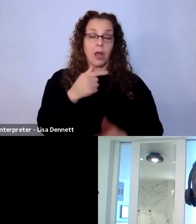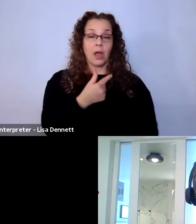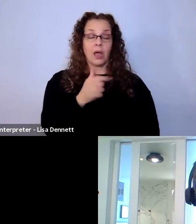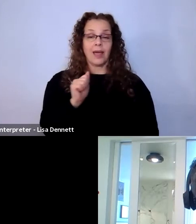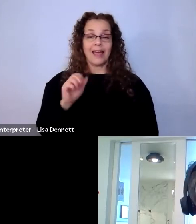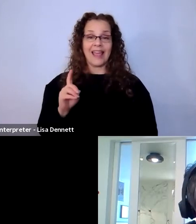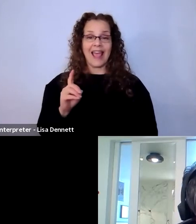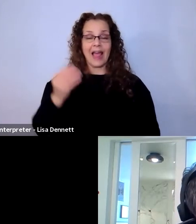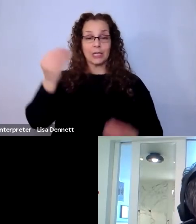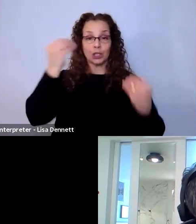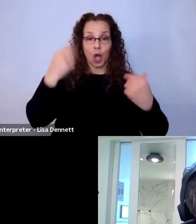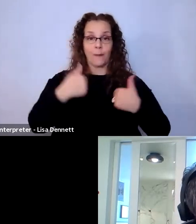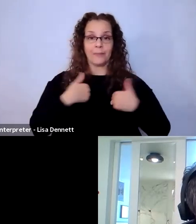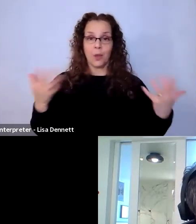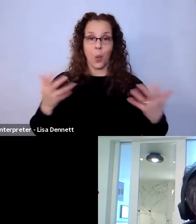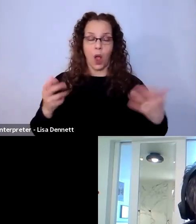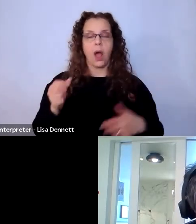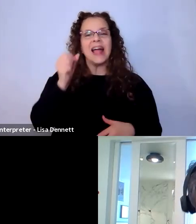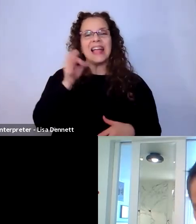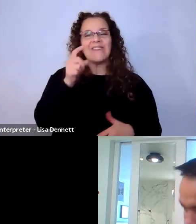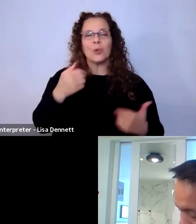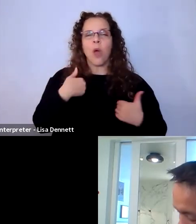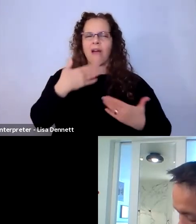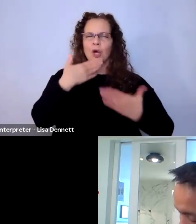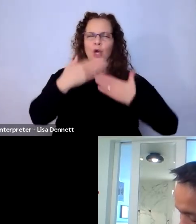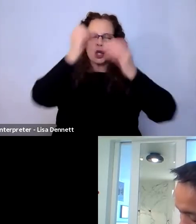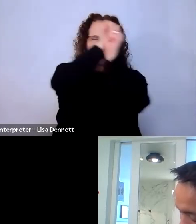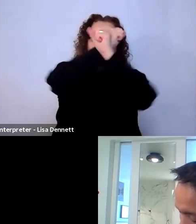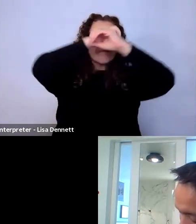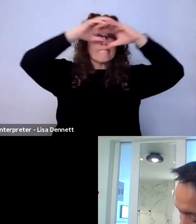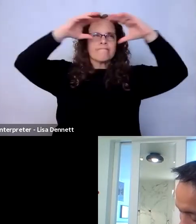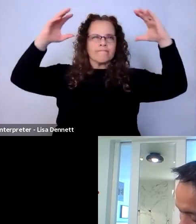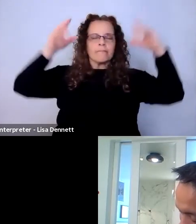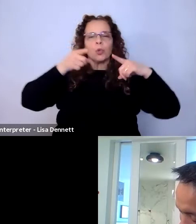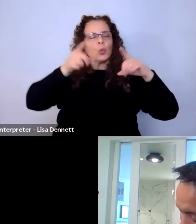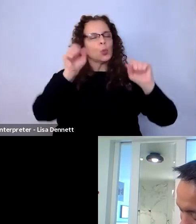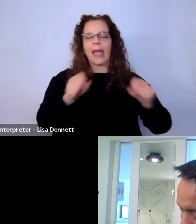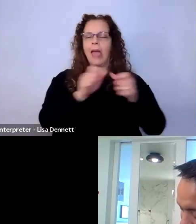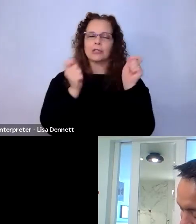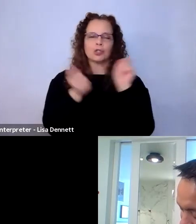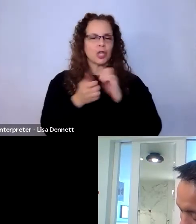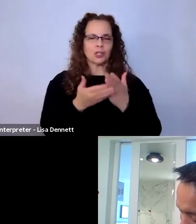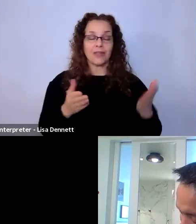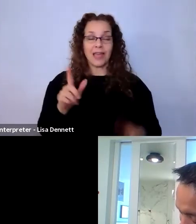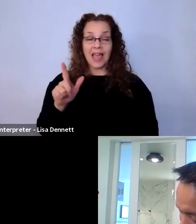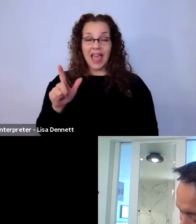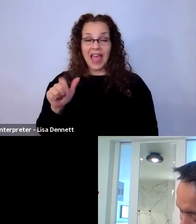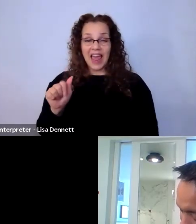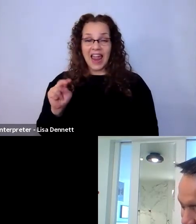you have a great vision, you can really change things and laney has changed the game when it comes to lawsuits.